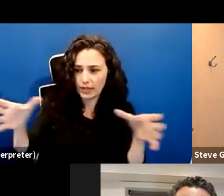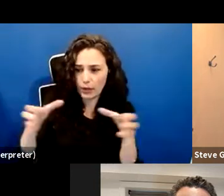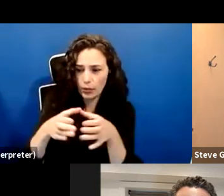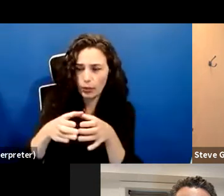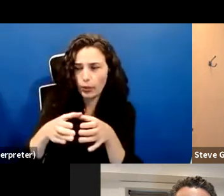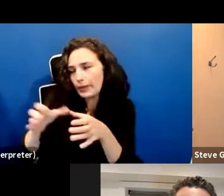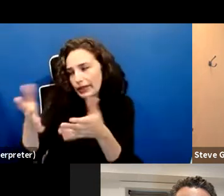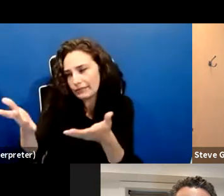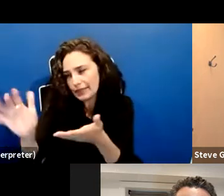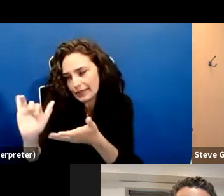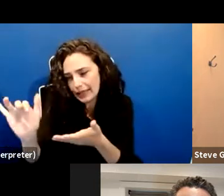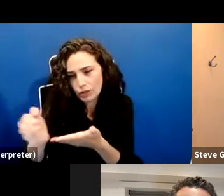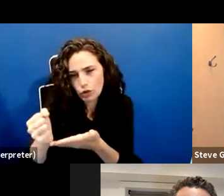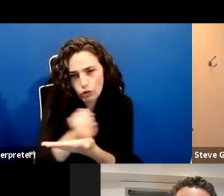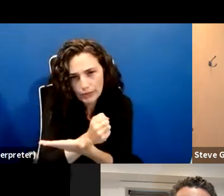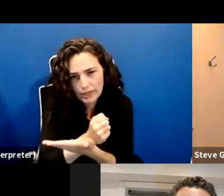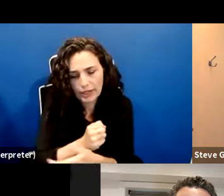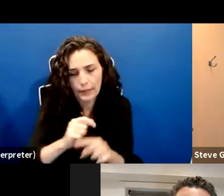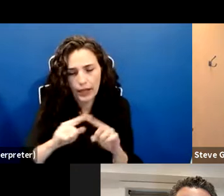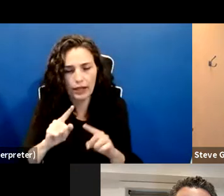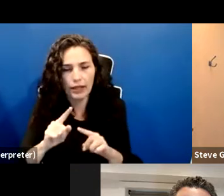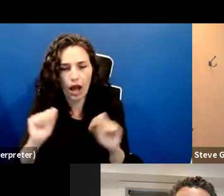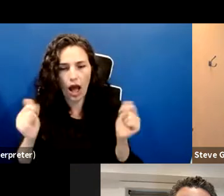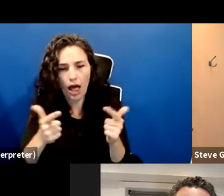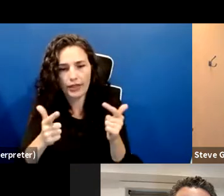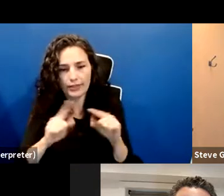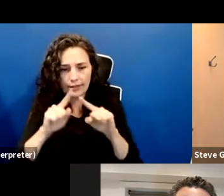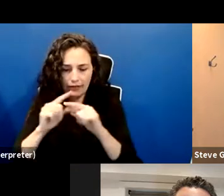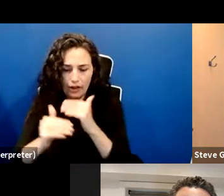So having all these different layers and sayings